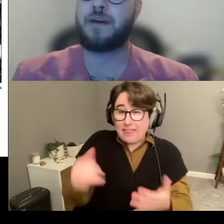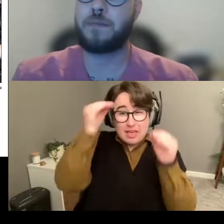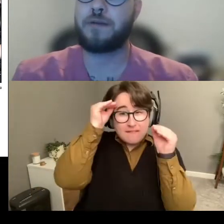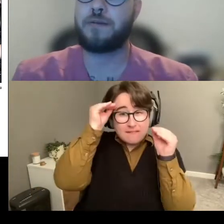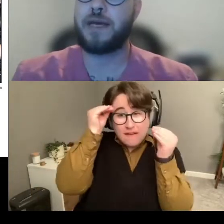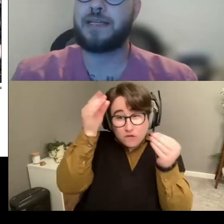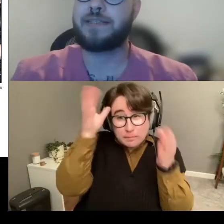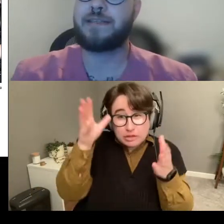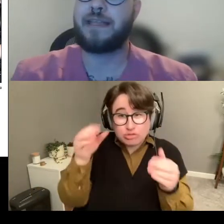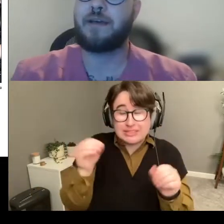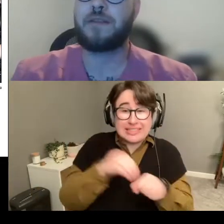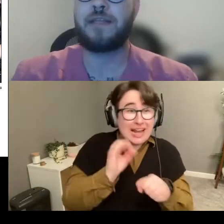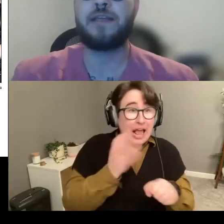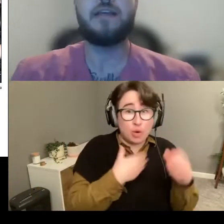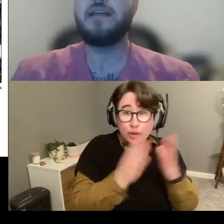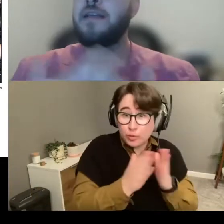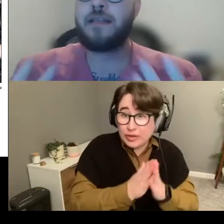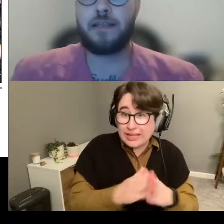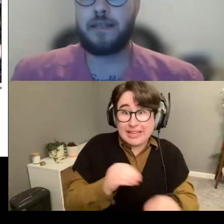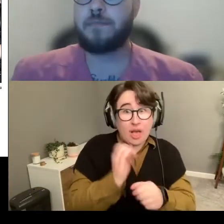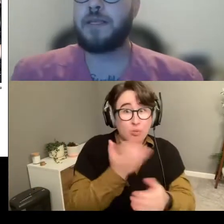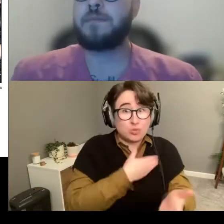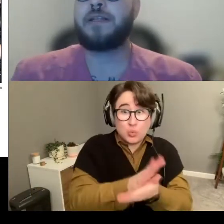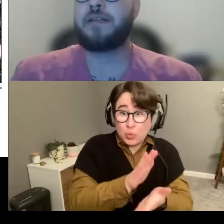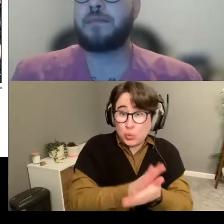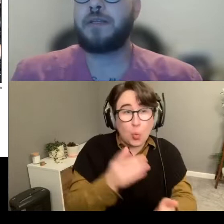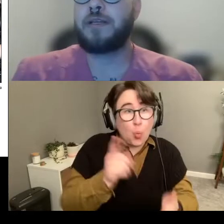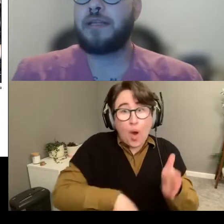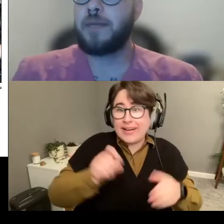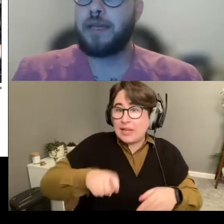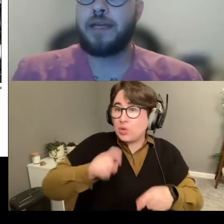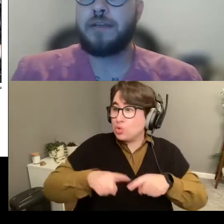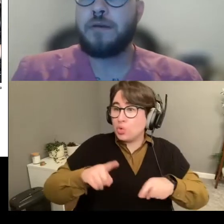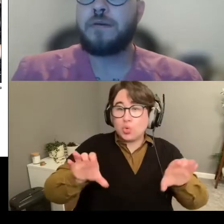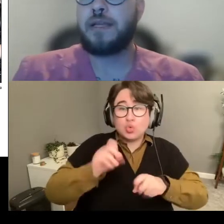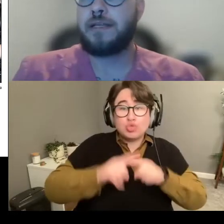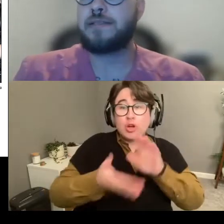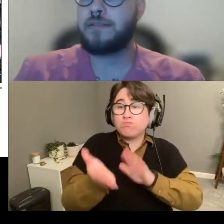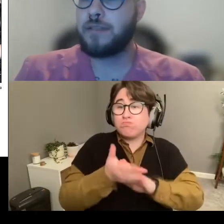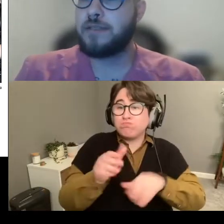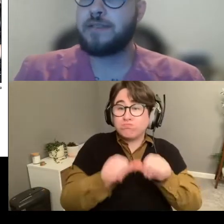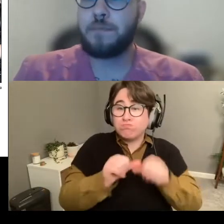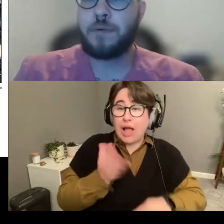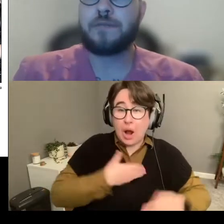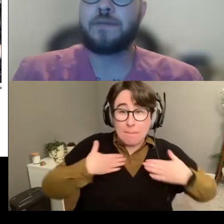to help our own bodies stay healthy, then people in the community may not know that it's just as important